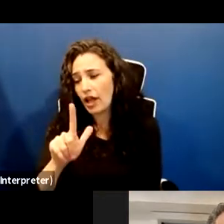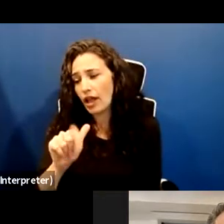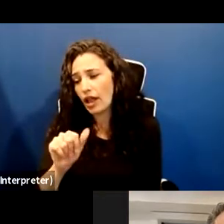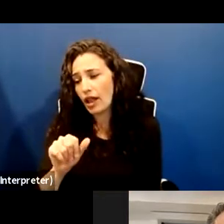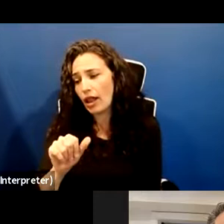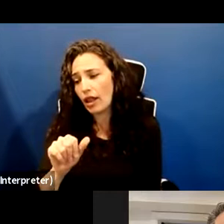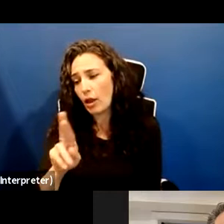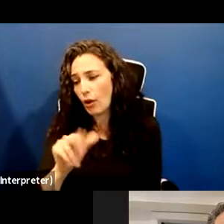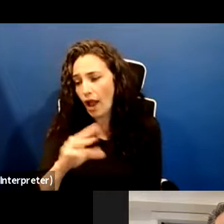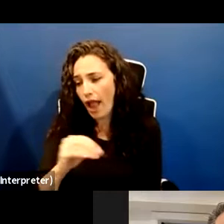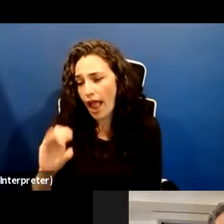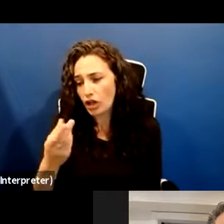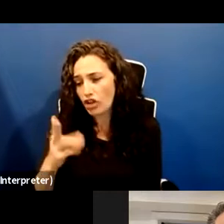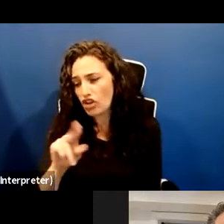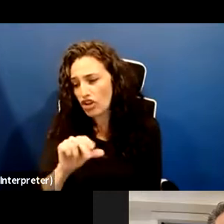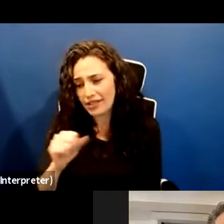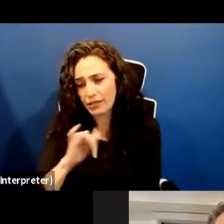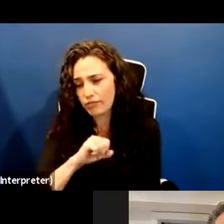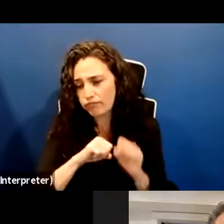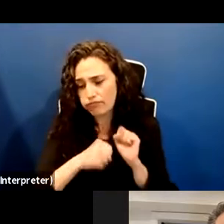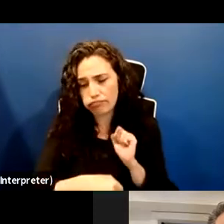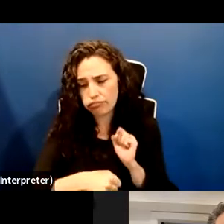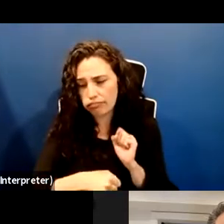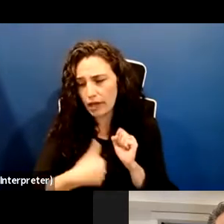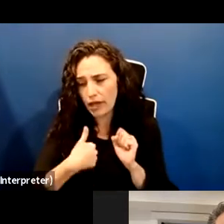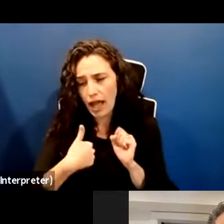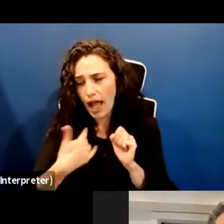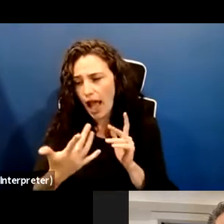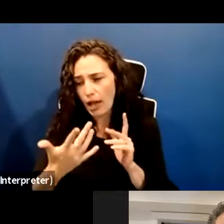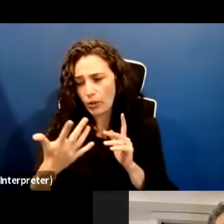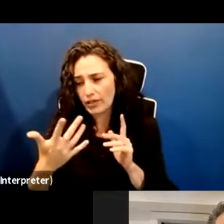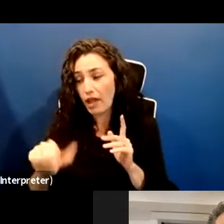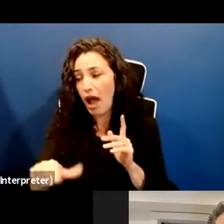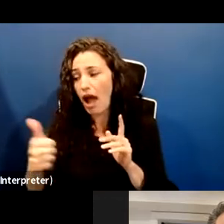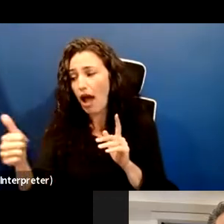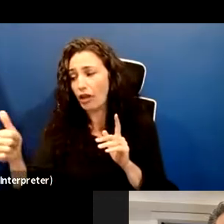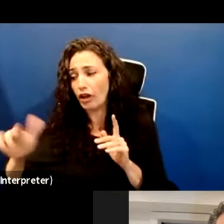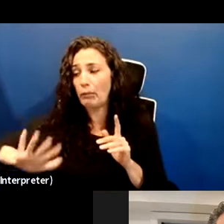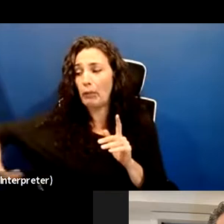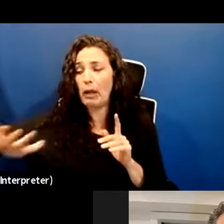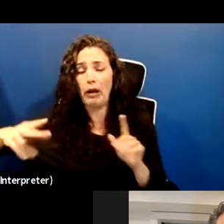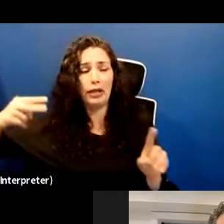You know, I was watching from the side and I was, I could feel the,